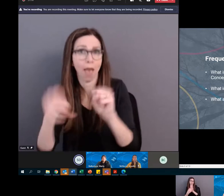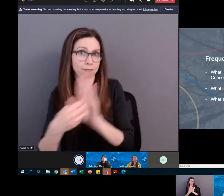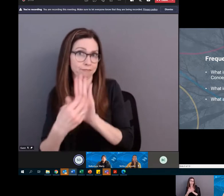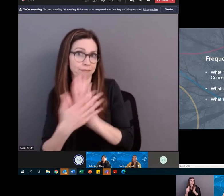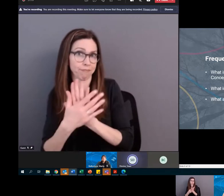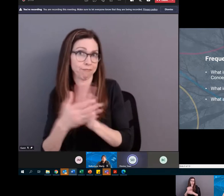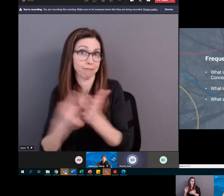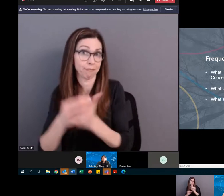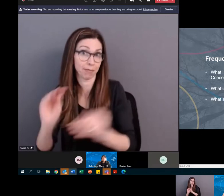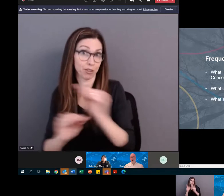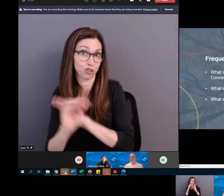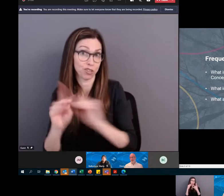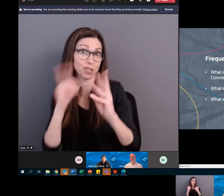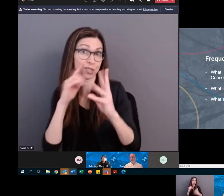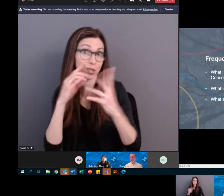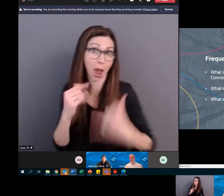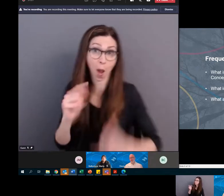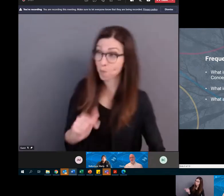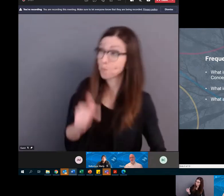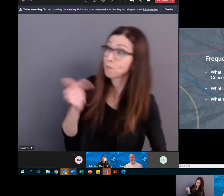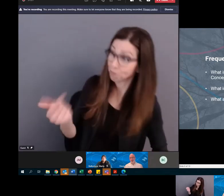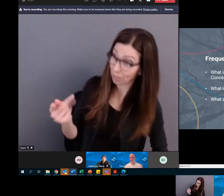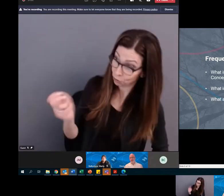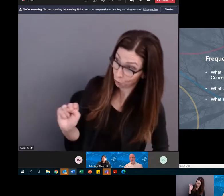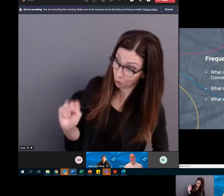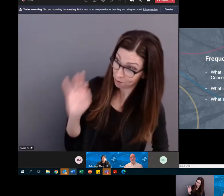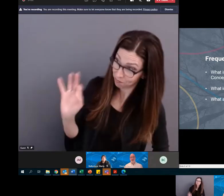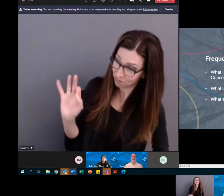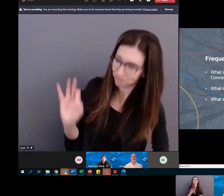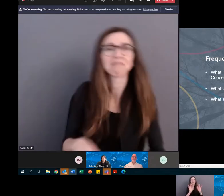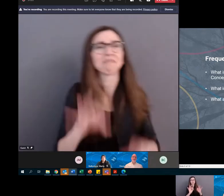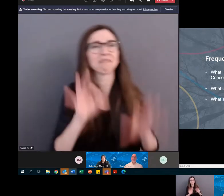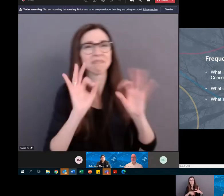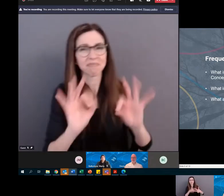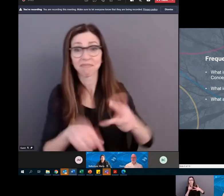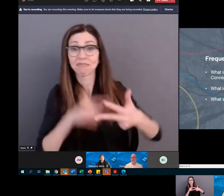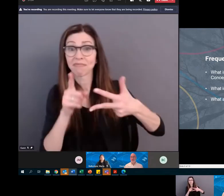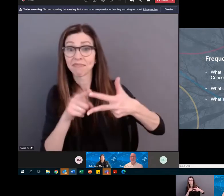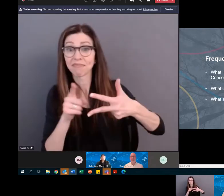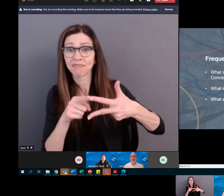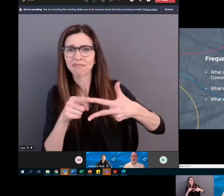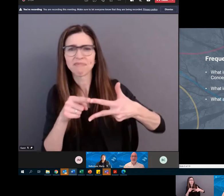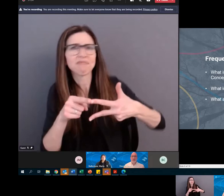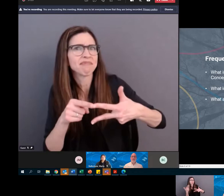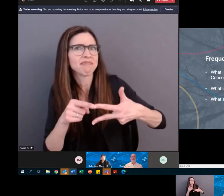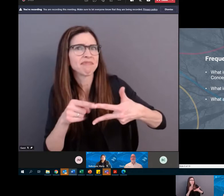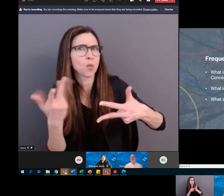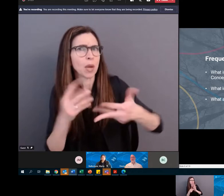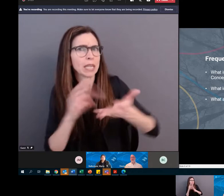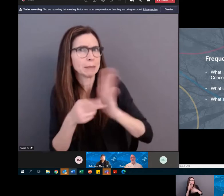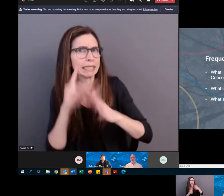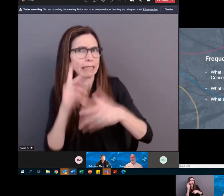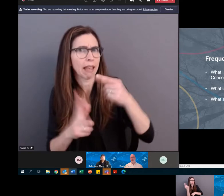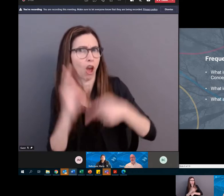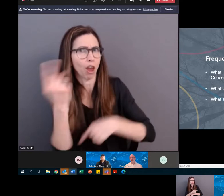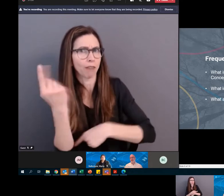Marty. Our second question is: what is a cut-off date?